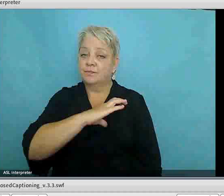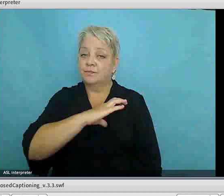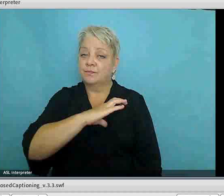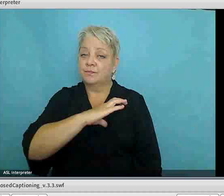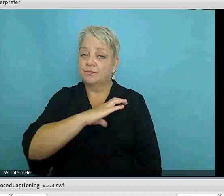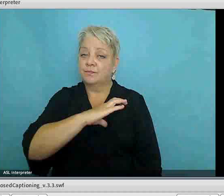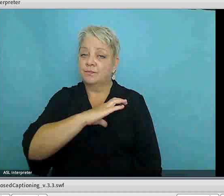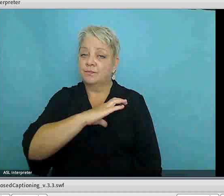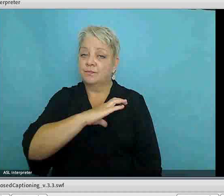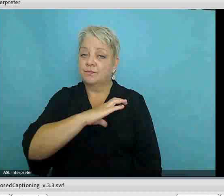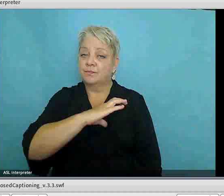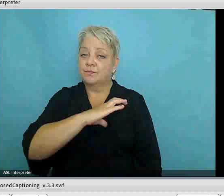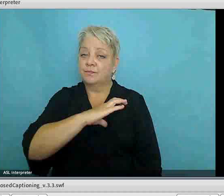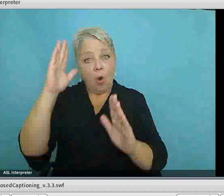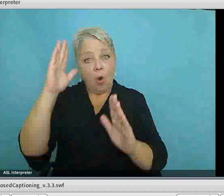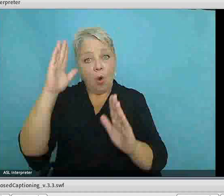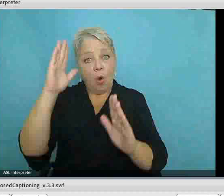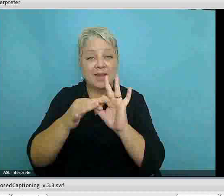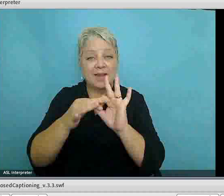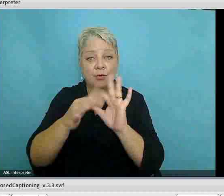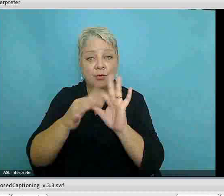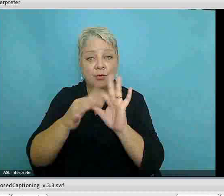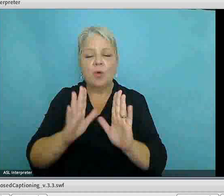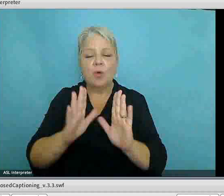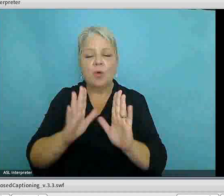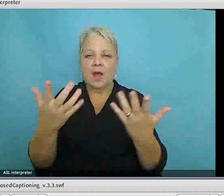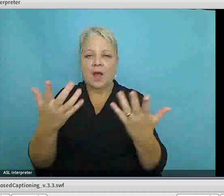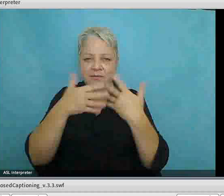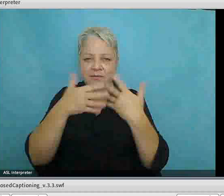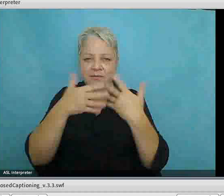that would need to happen is for there to be discussions between them and to really